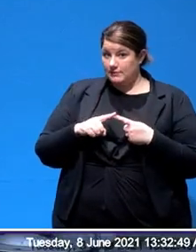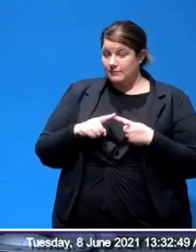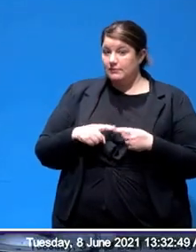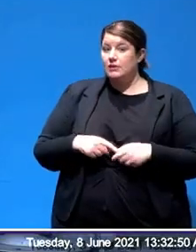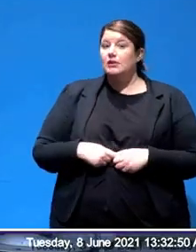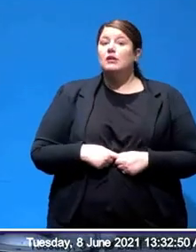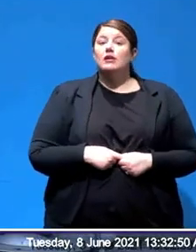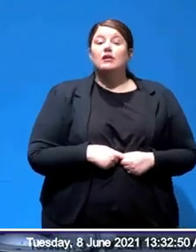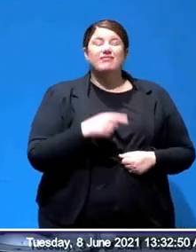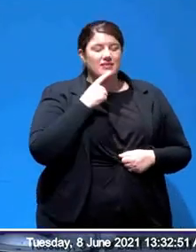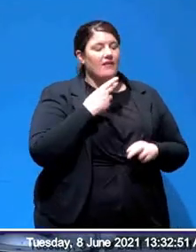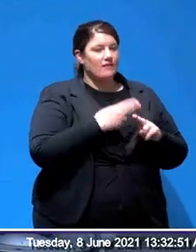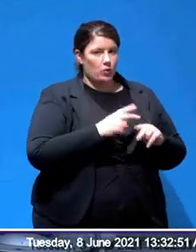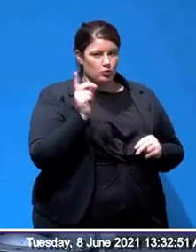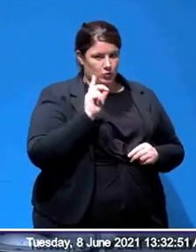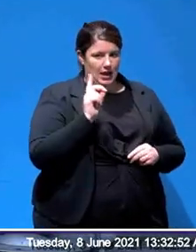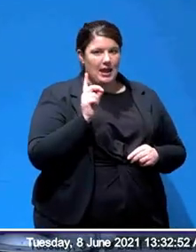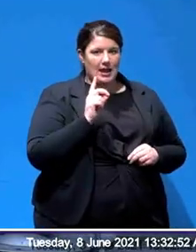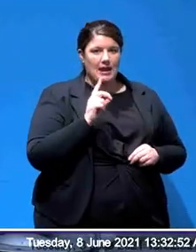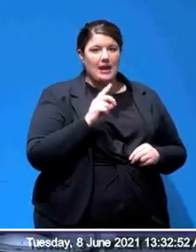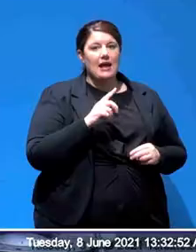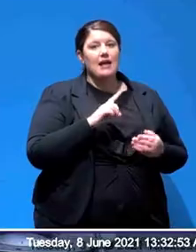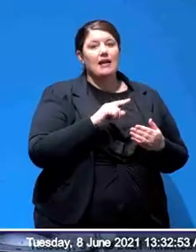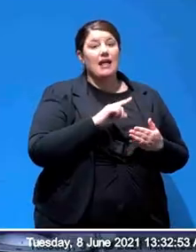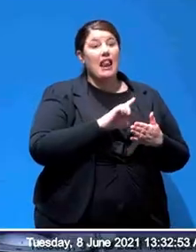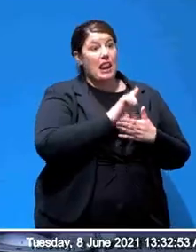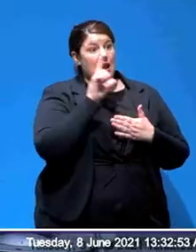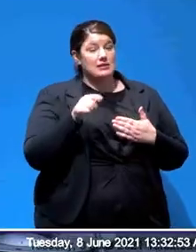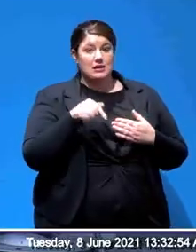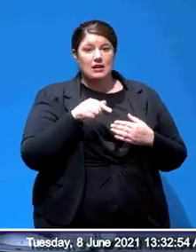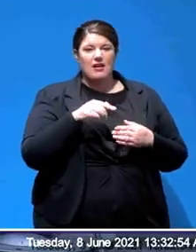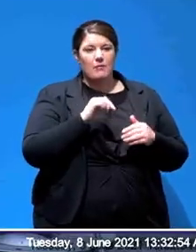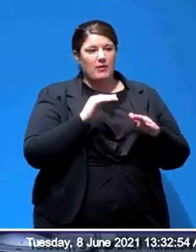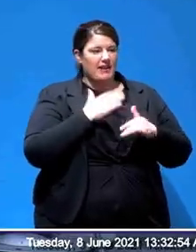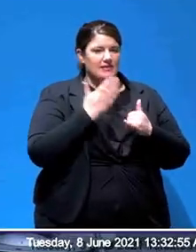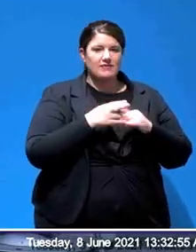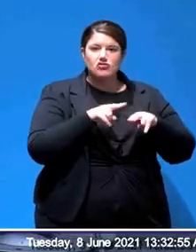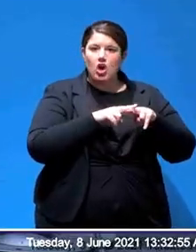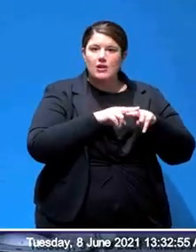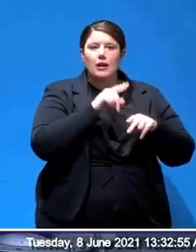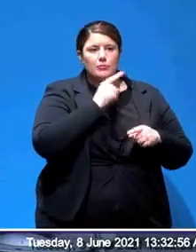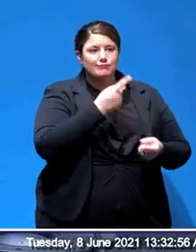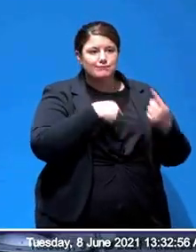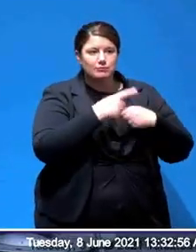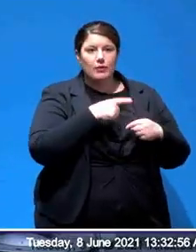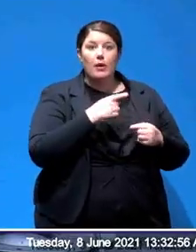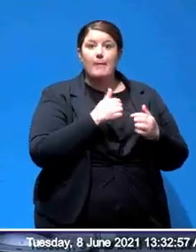As I said earlier, we will ask you to make some directions at the end of the hearing about the tender of material generally.